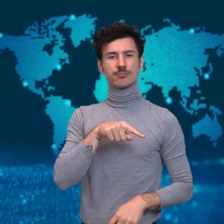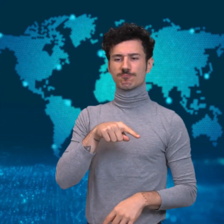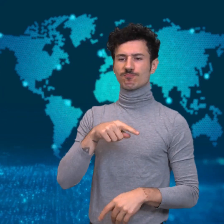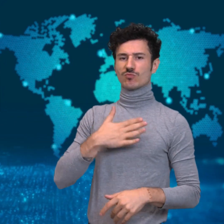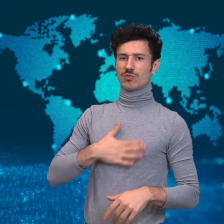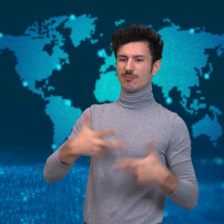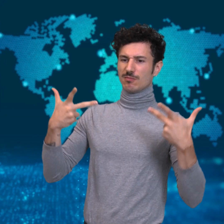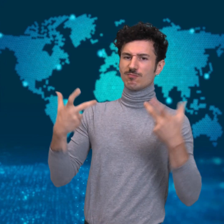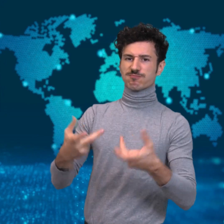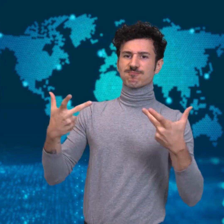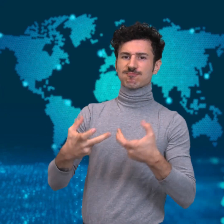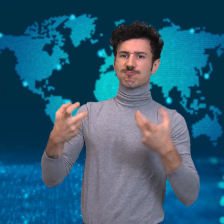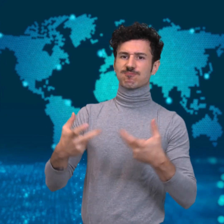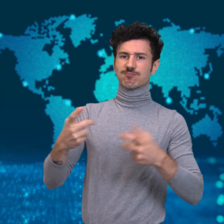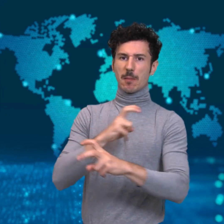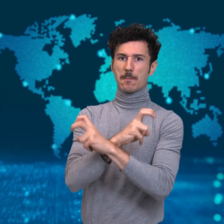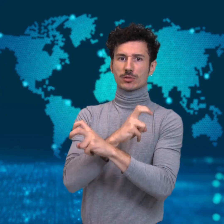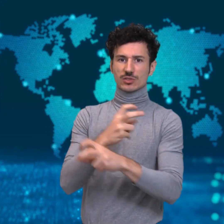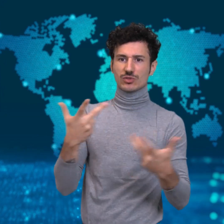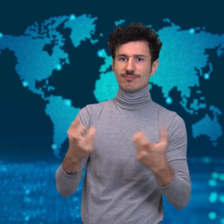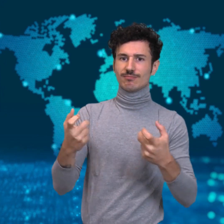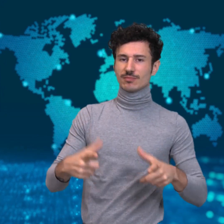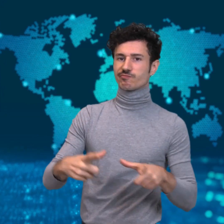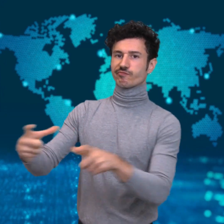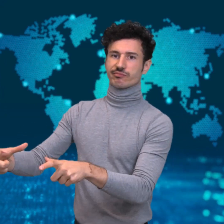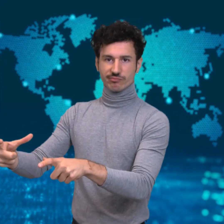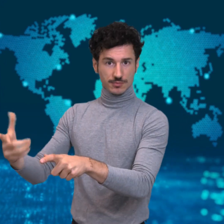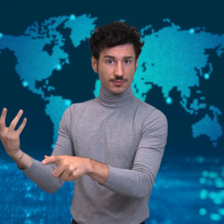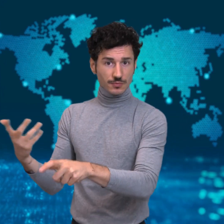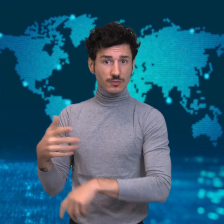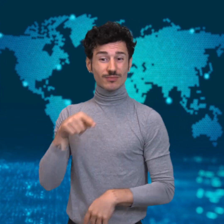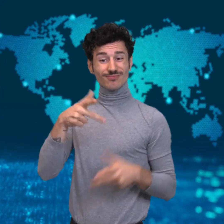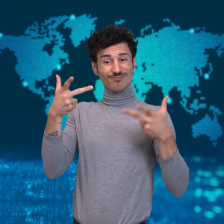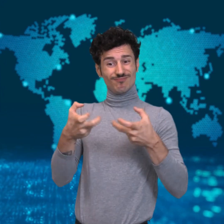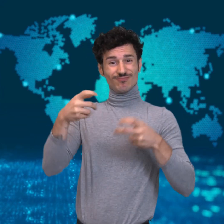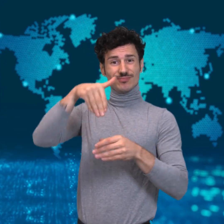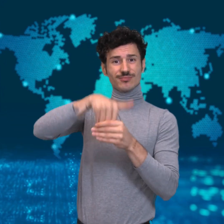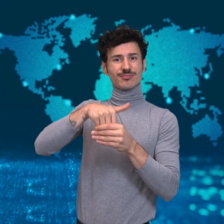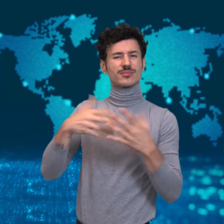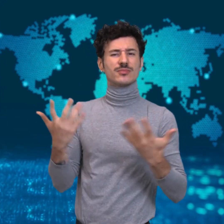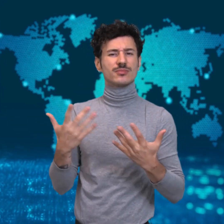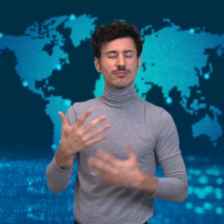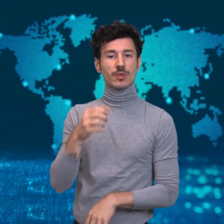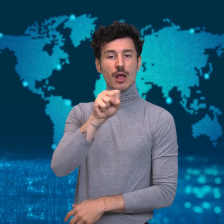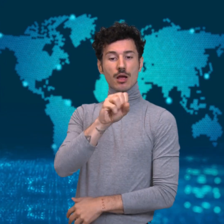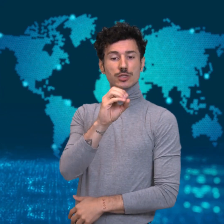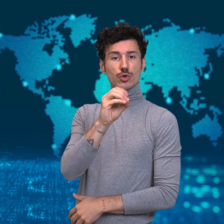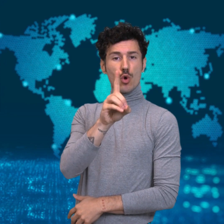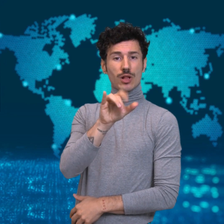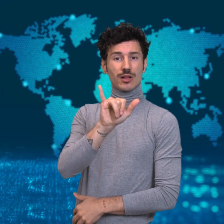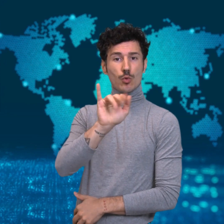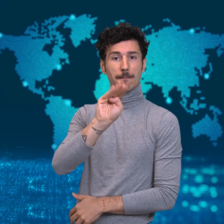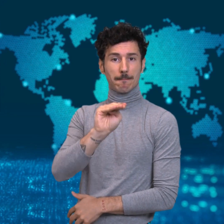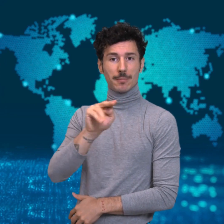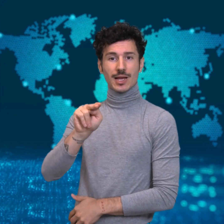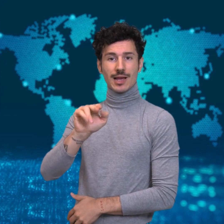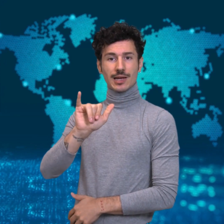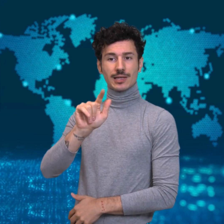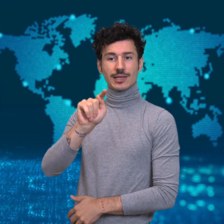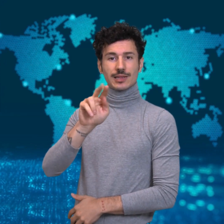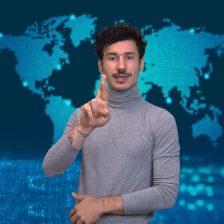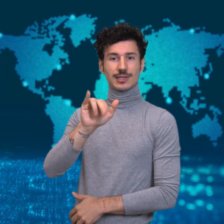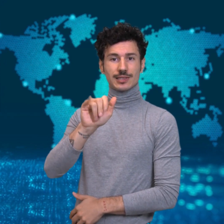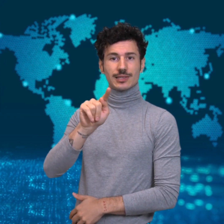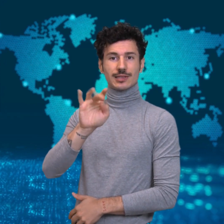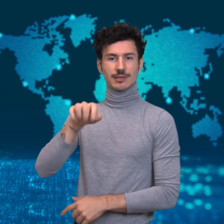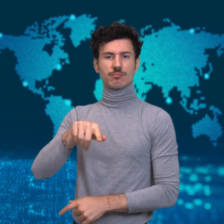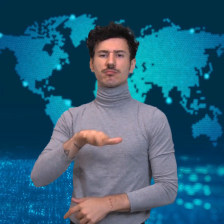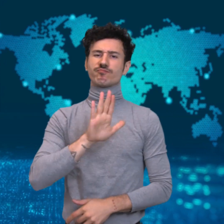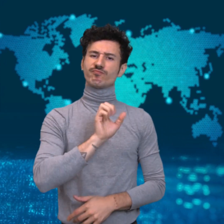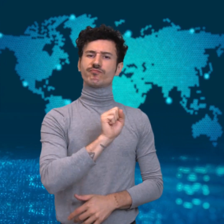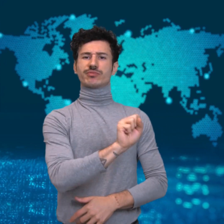Sodium nitrite is often used in meat processing but can be toxic in high amounts.